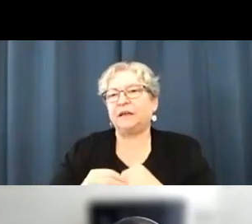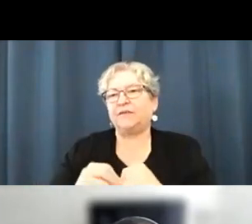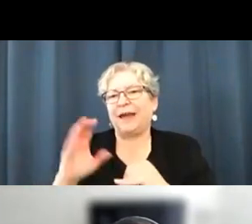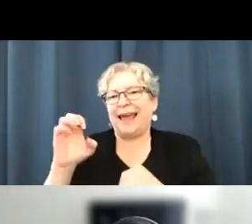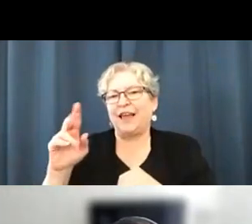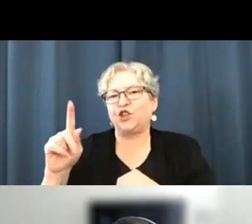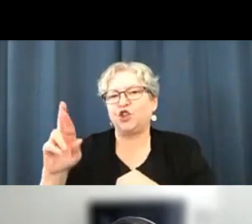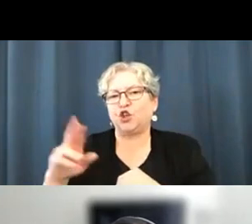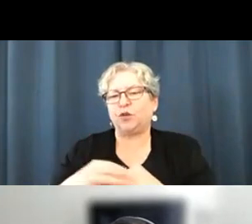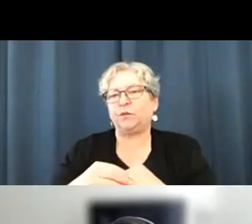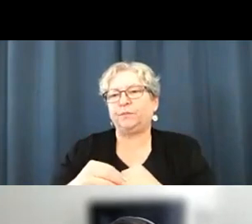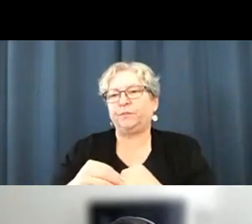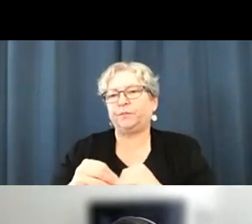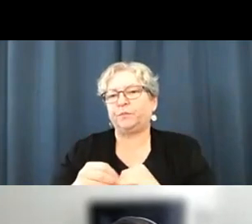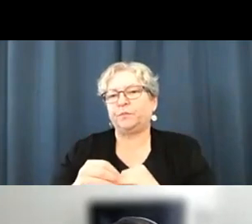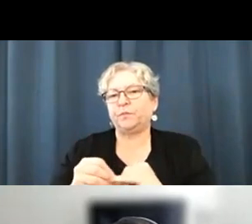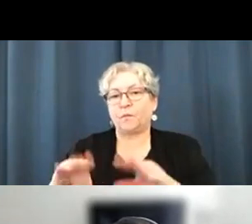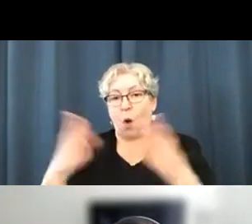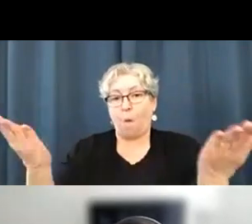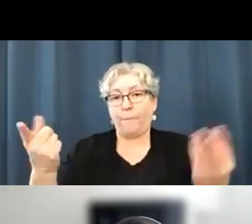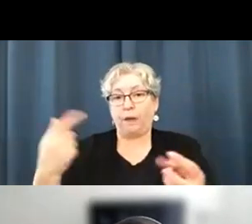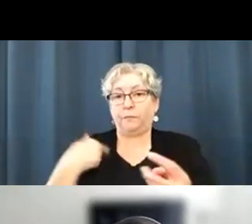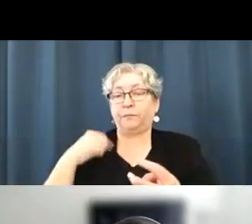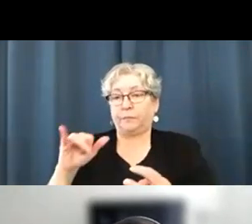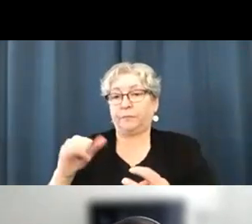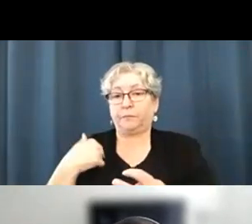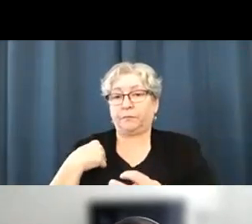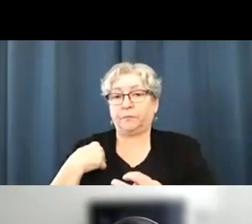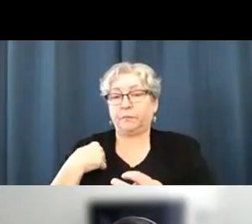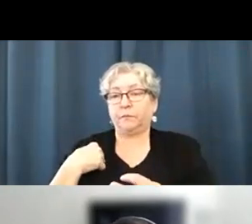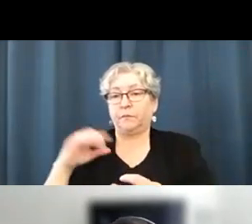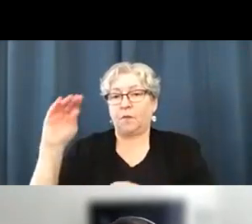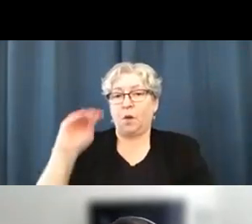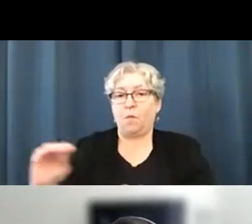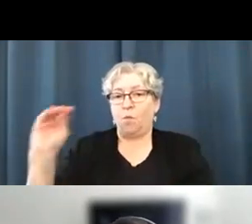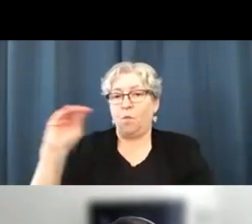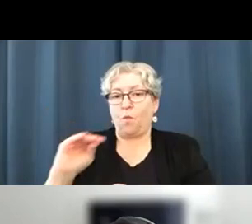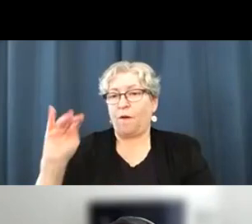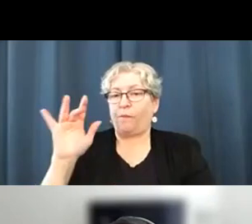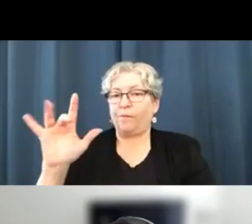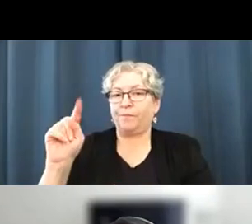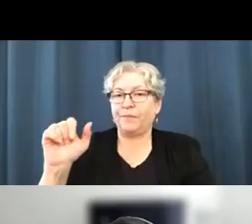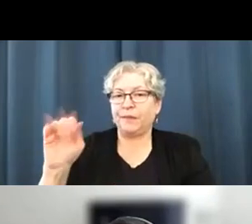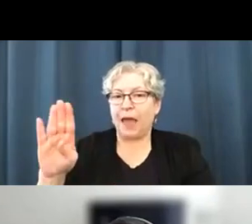So now, it's opened and I can now move around, navigate pressing the Tab key and the arrow keys with my screen reader